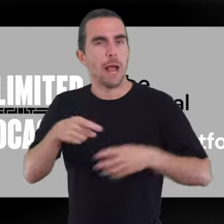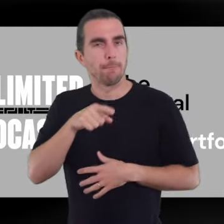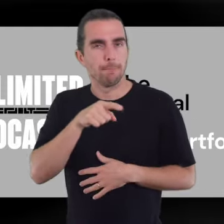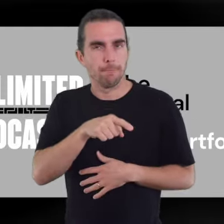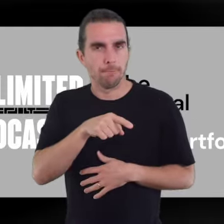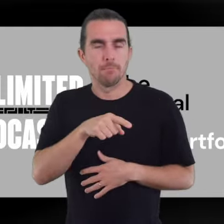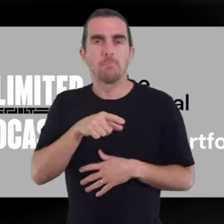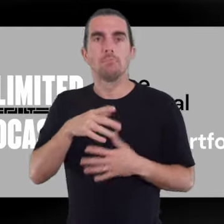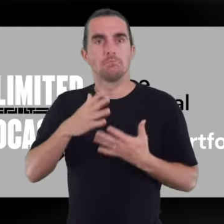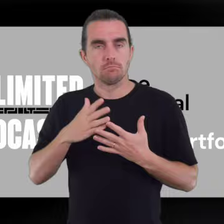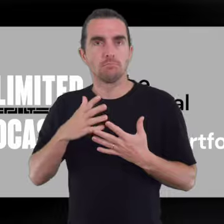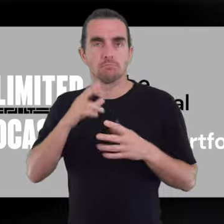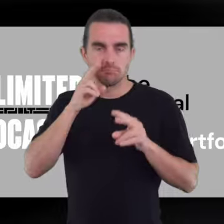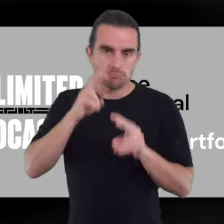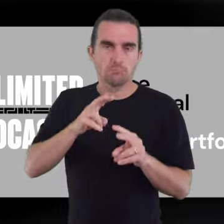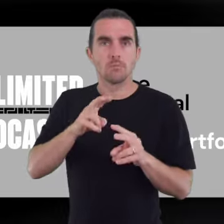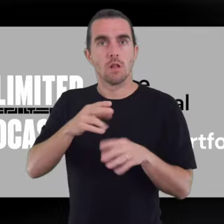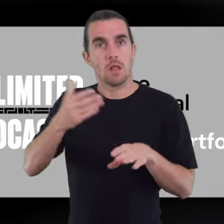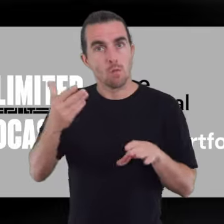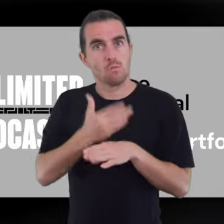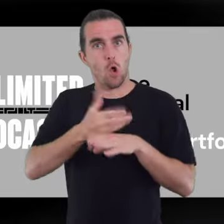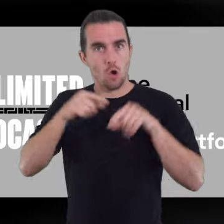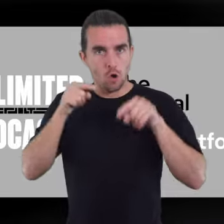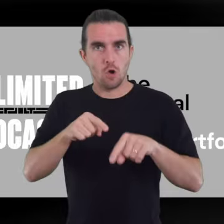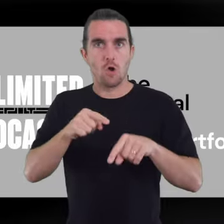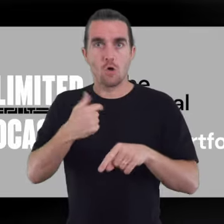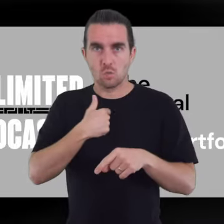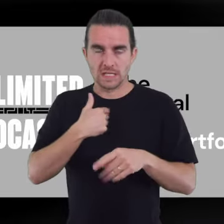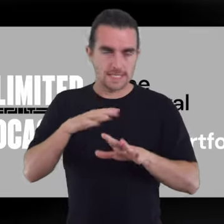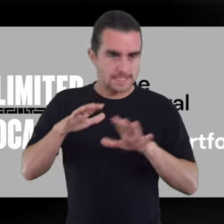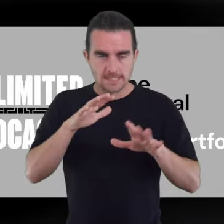"THIRST TRAP" is, we're just now really looking